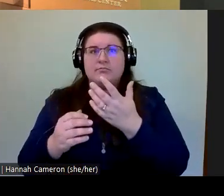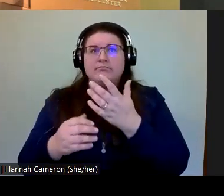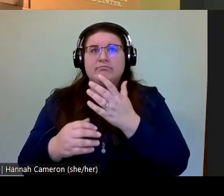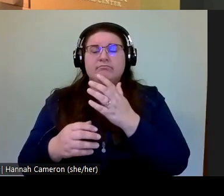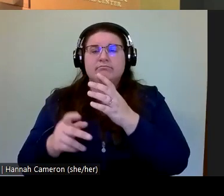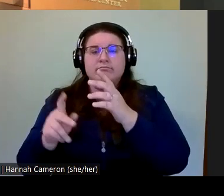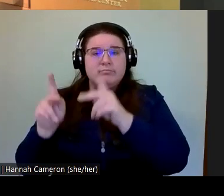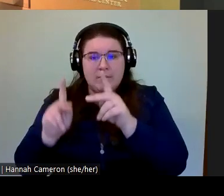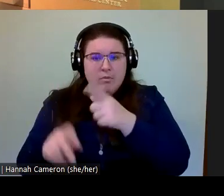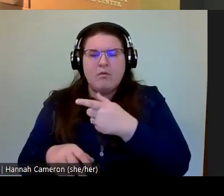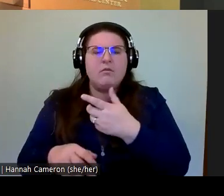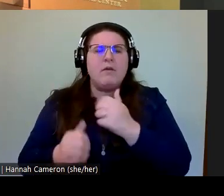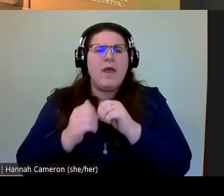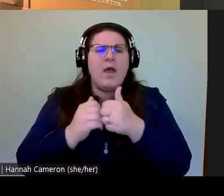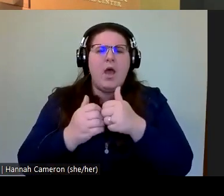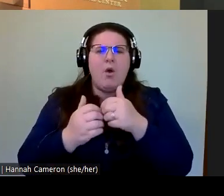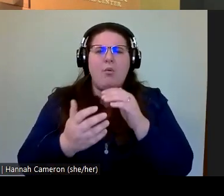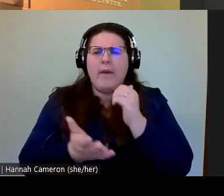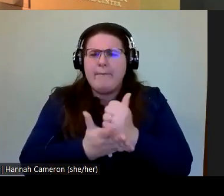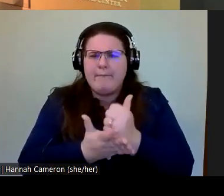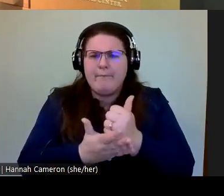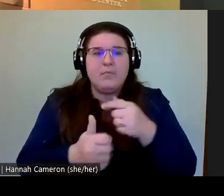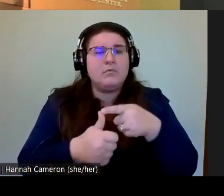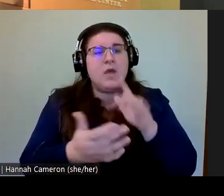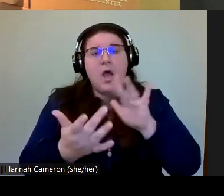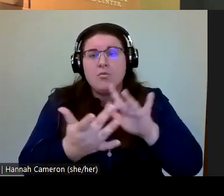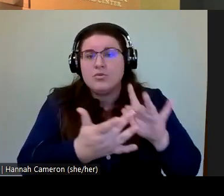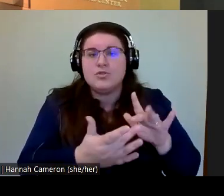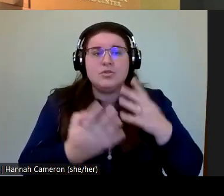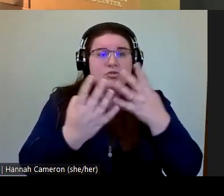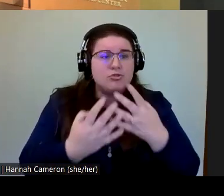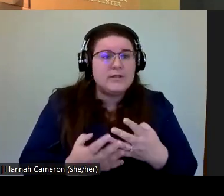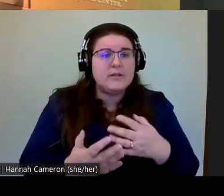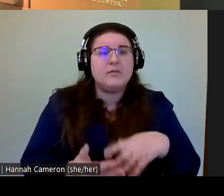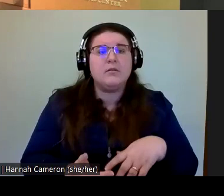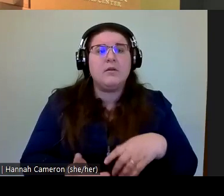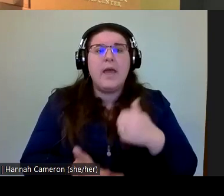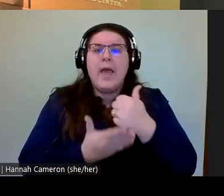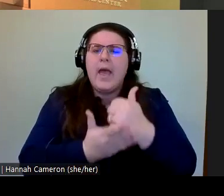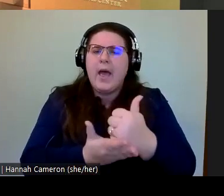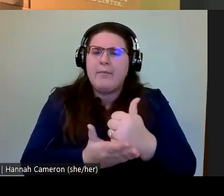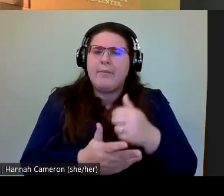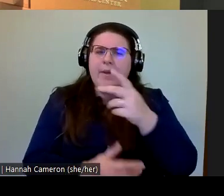doing some patient education helping patients with medication adherence and then uh can we even teach